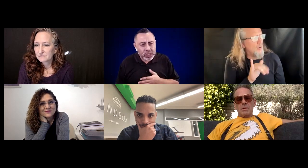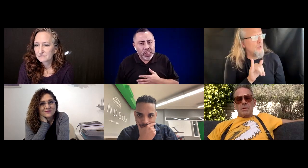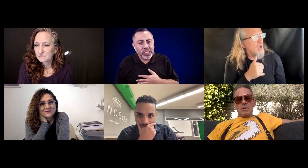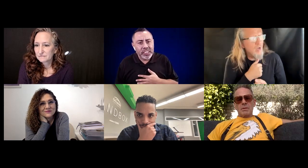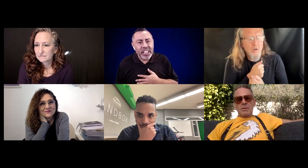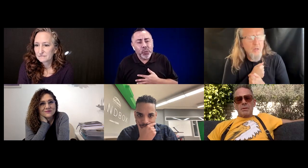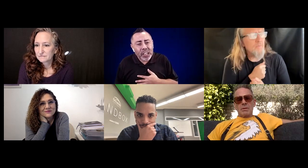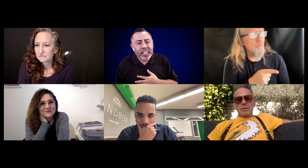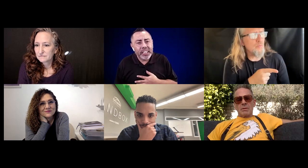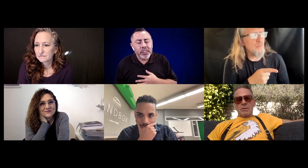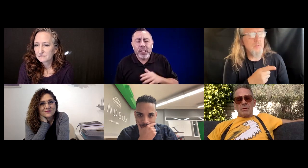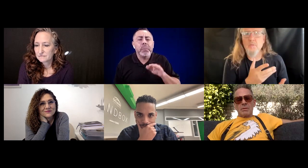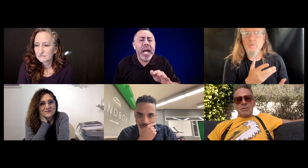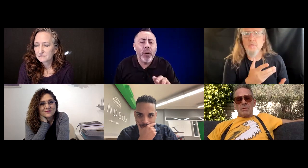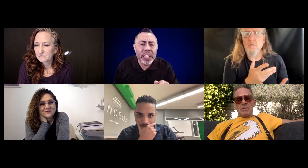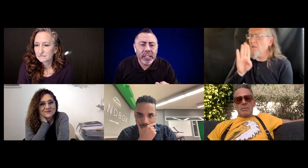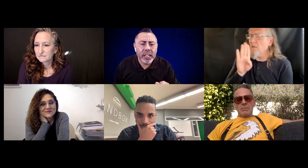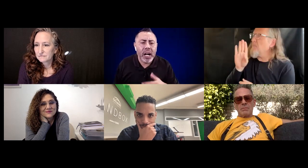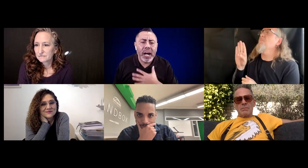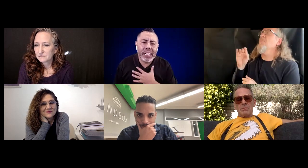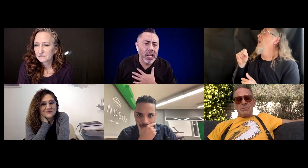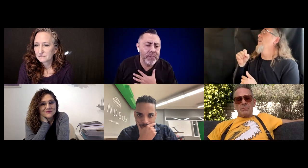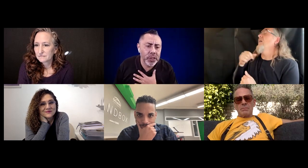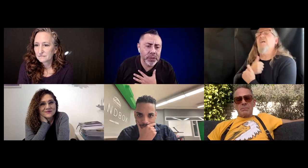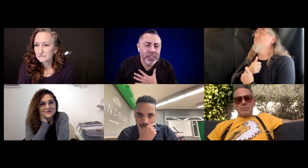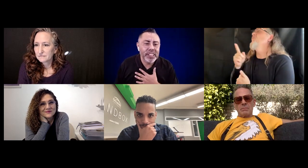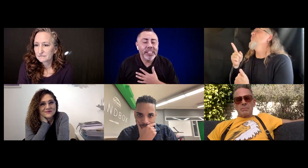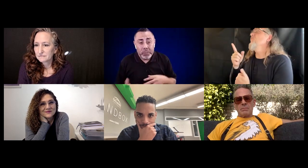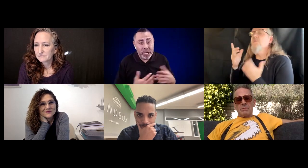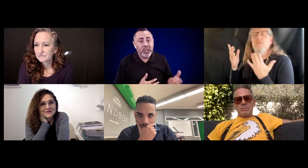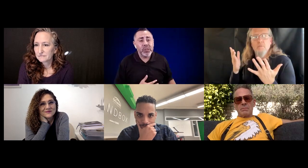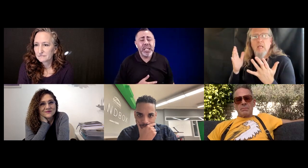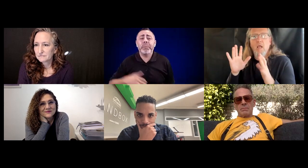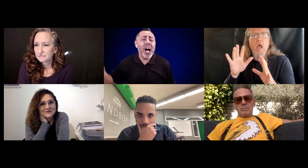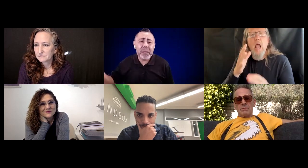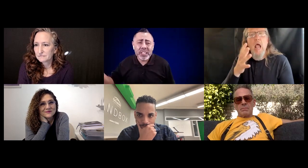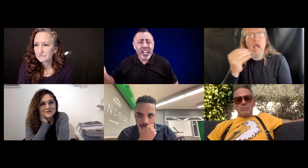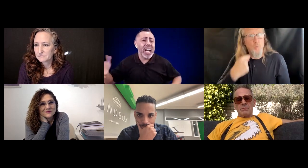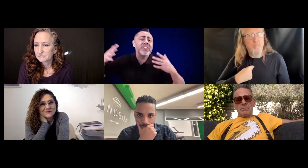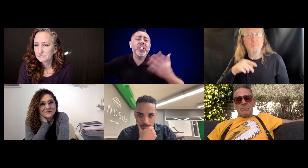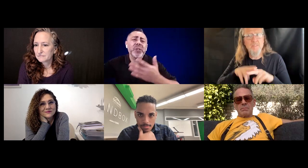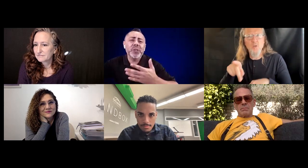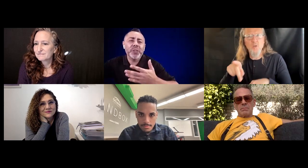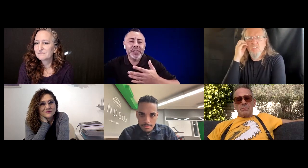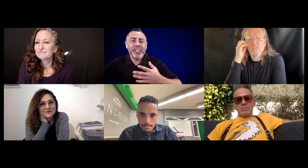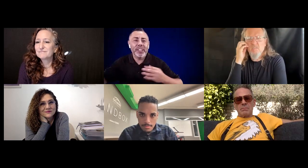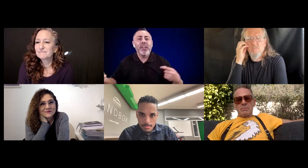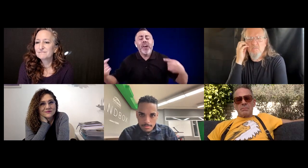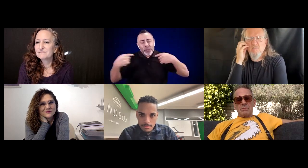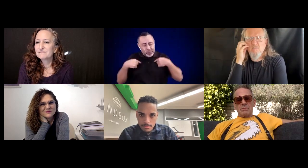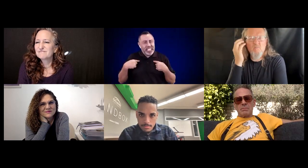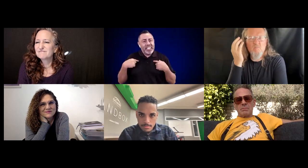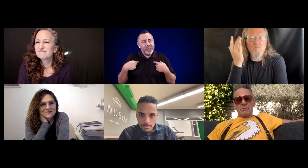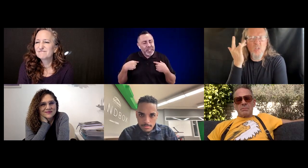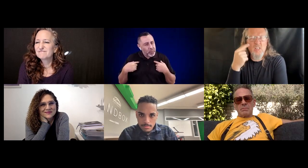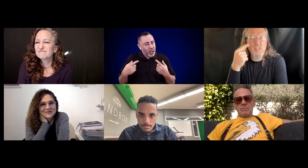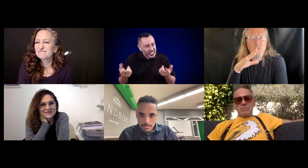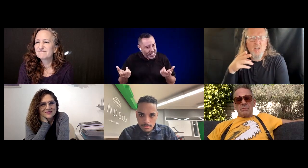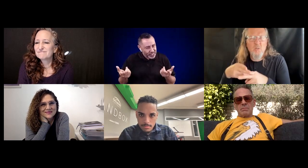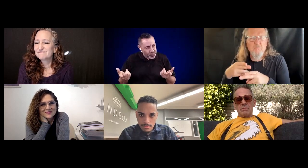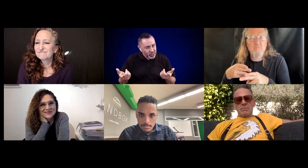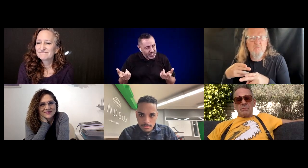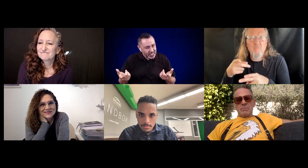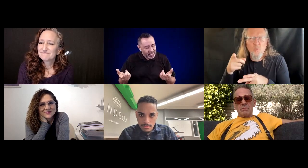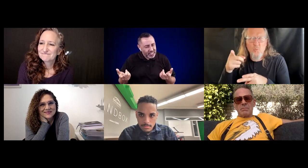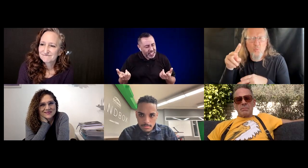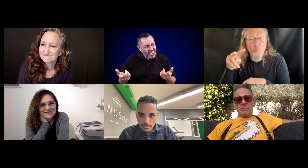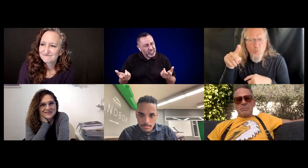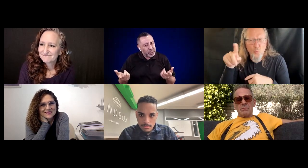Mary. I love you. Mary will say, Bob, I love you. For me when I watch that on the screen